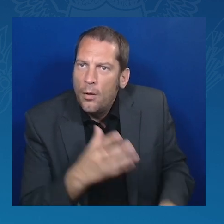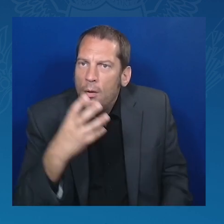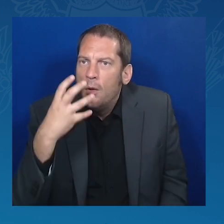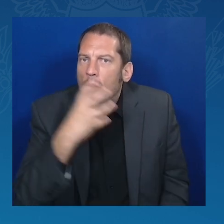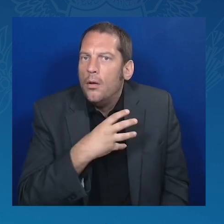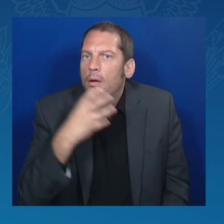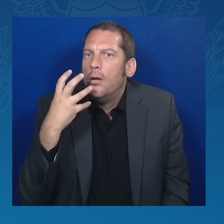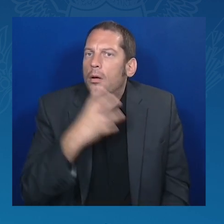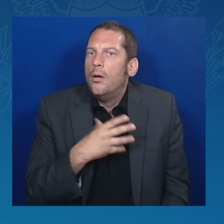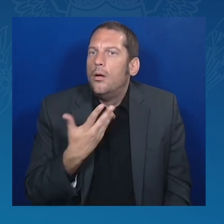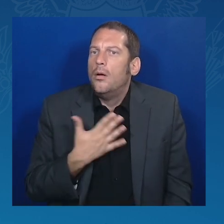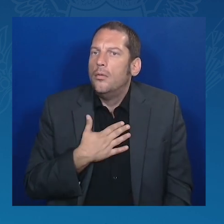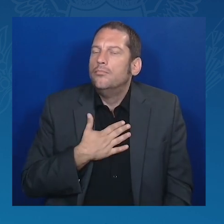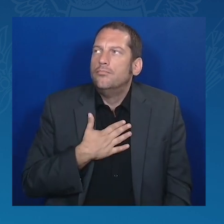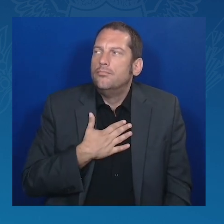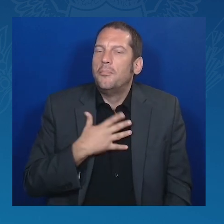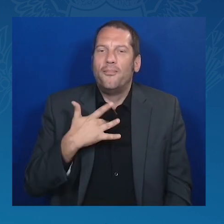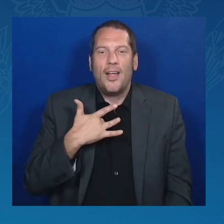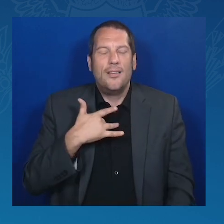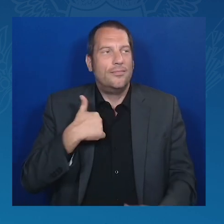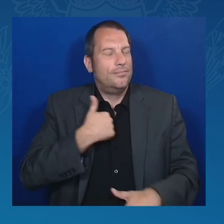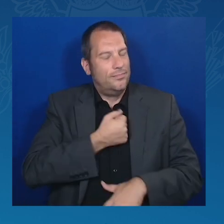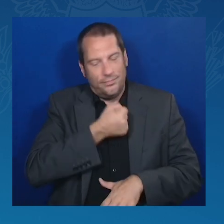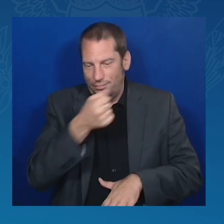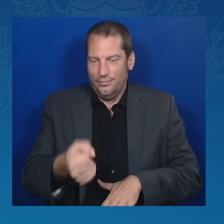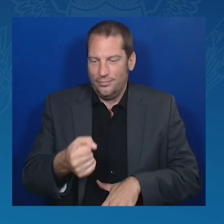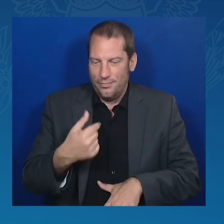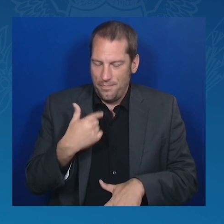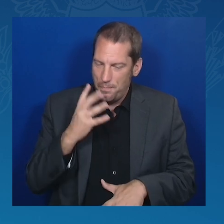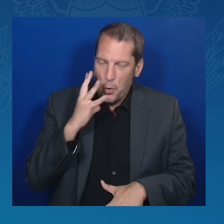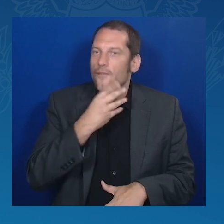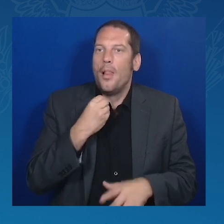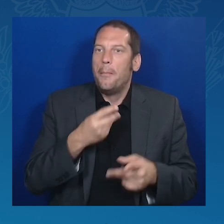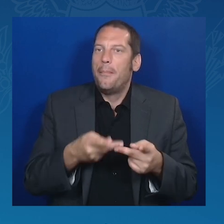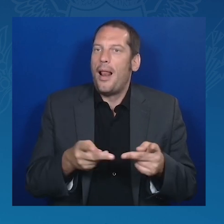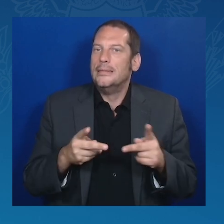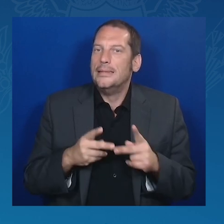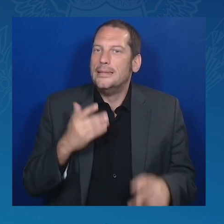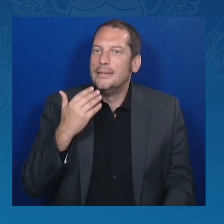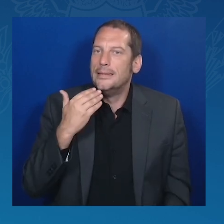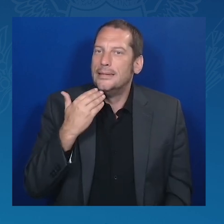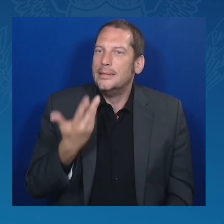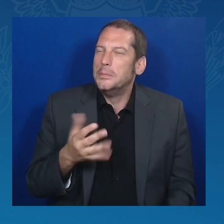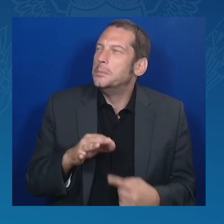that it was just so, so special. So sharing all these stories and humanizing this taboo subject,